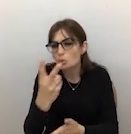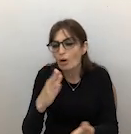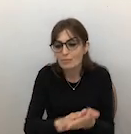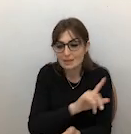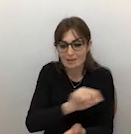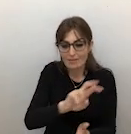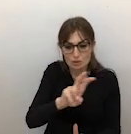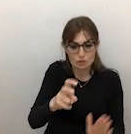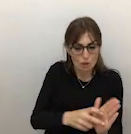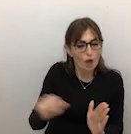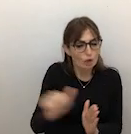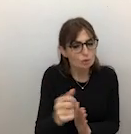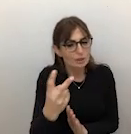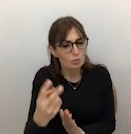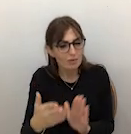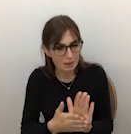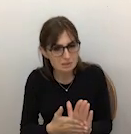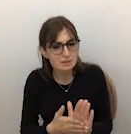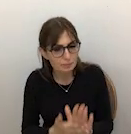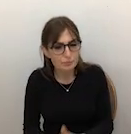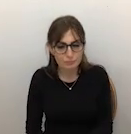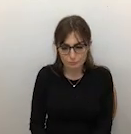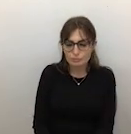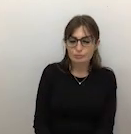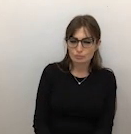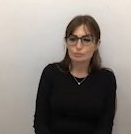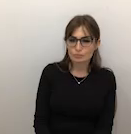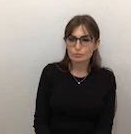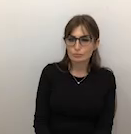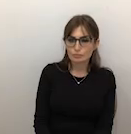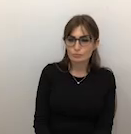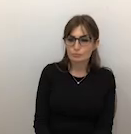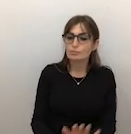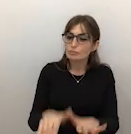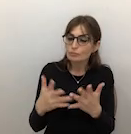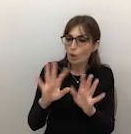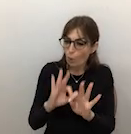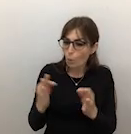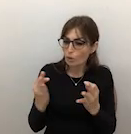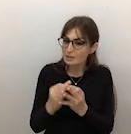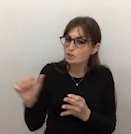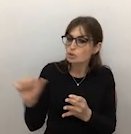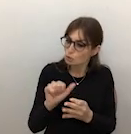after the date of signing the responsible persons' declaration. That is to say that the organisation is expected